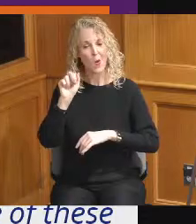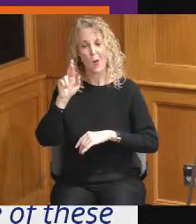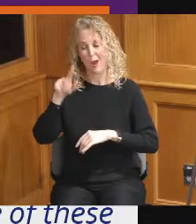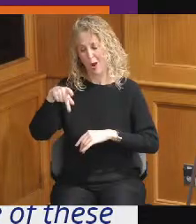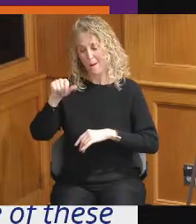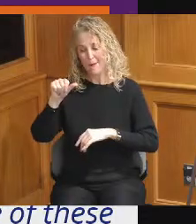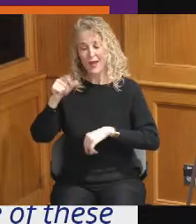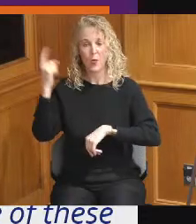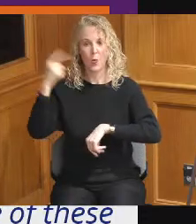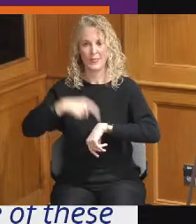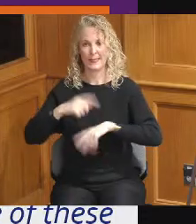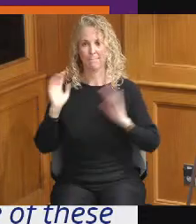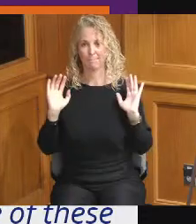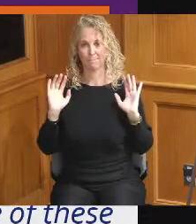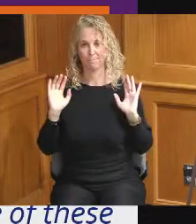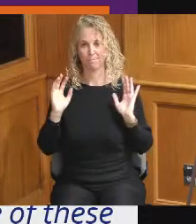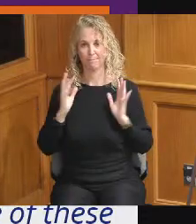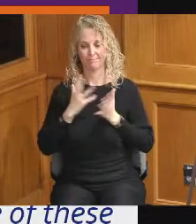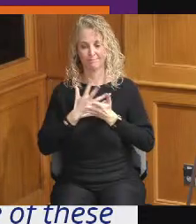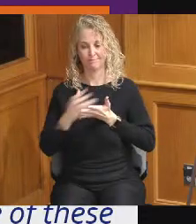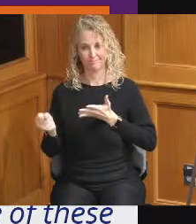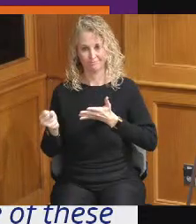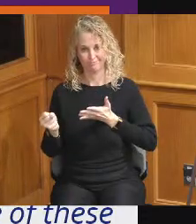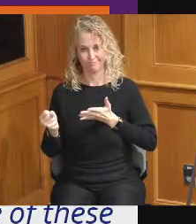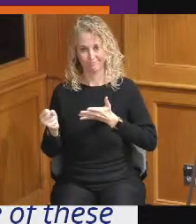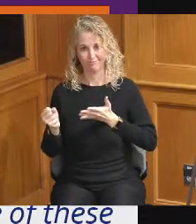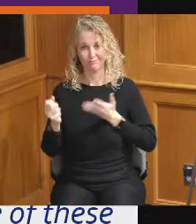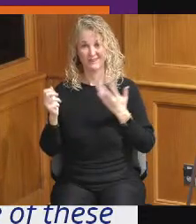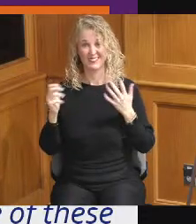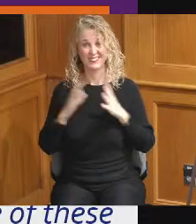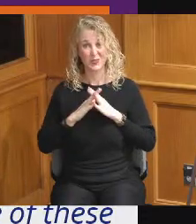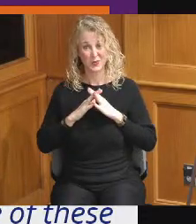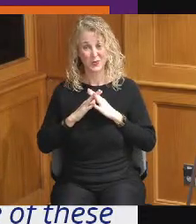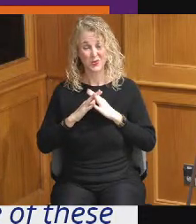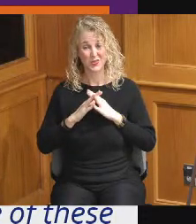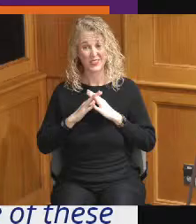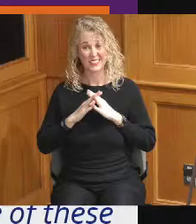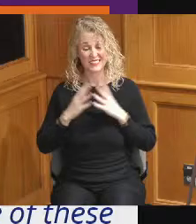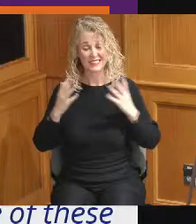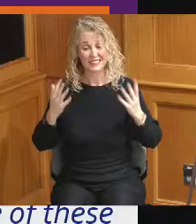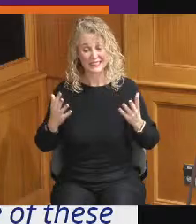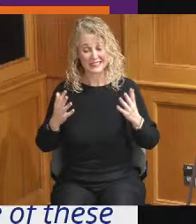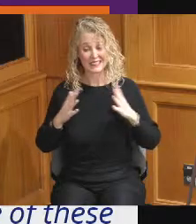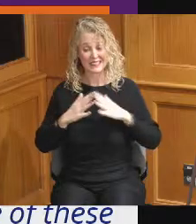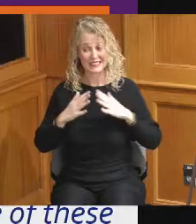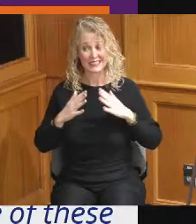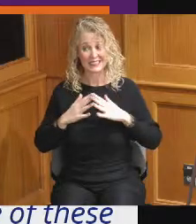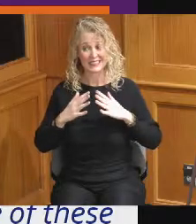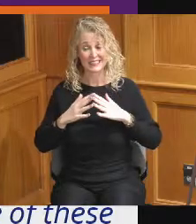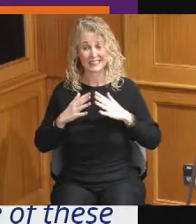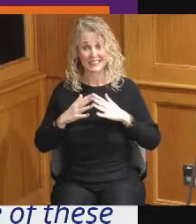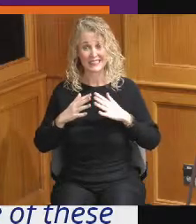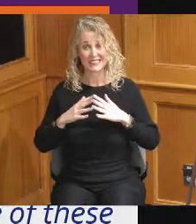of the challenge that I've talked a few times about here is there was a huge pipeline in the